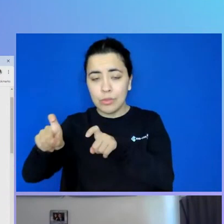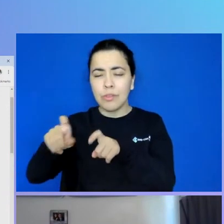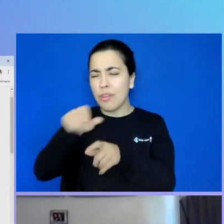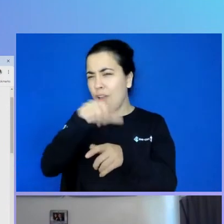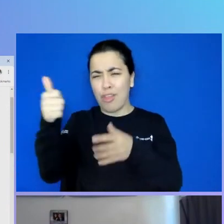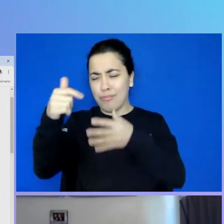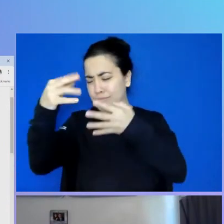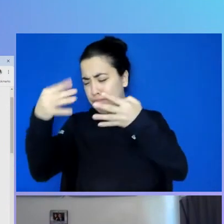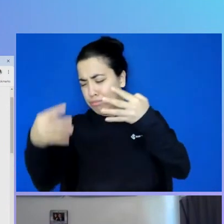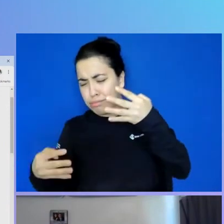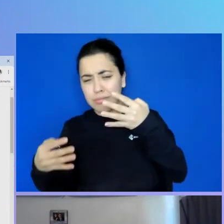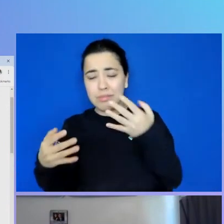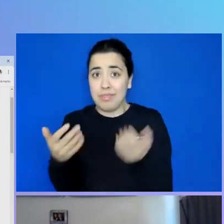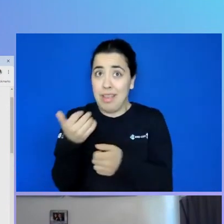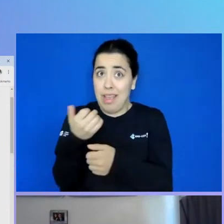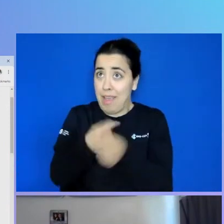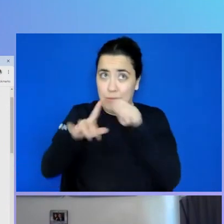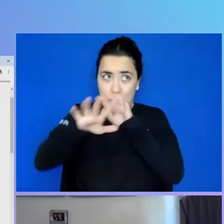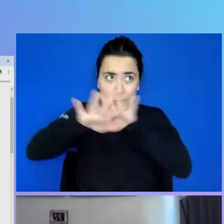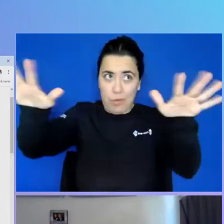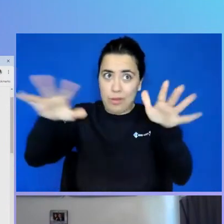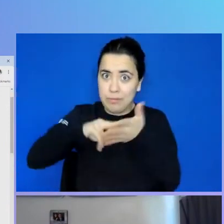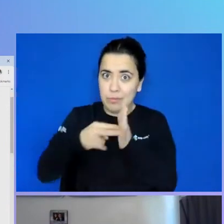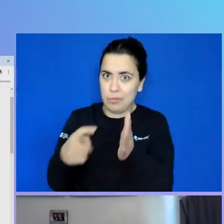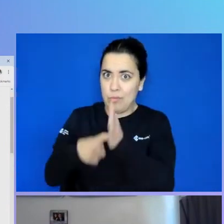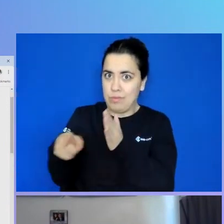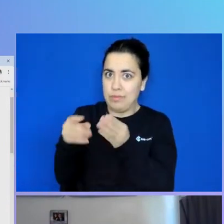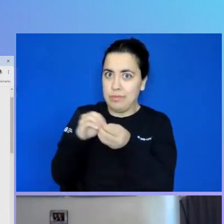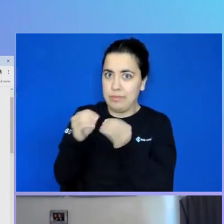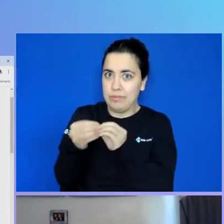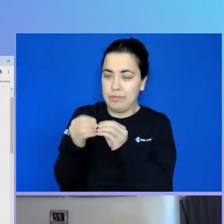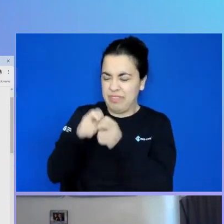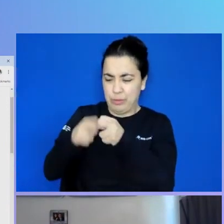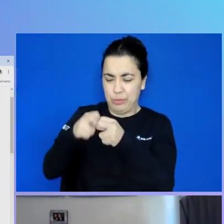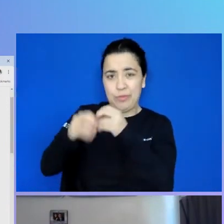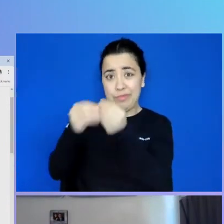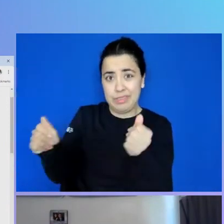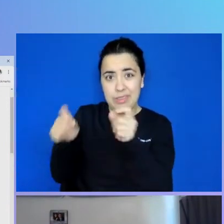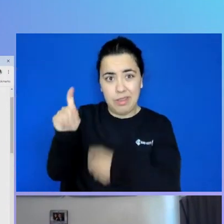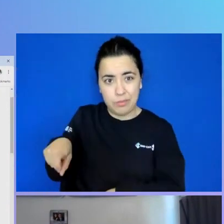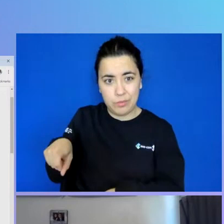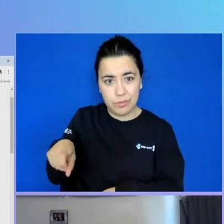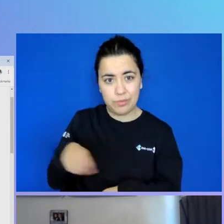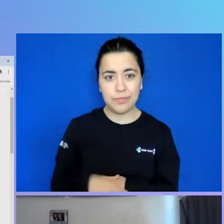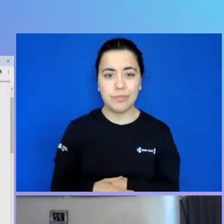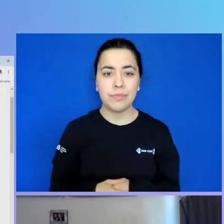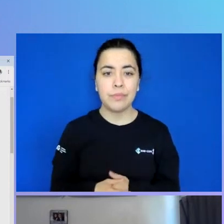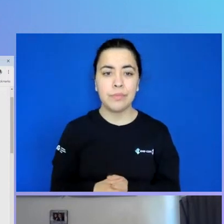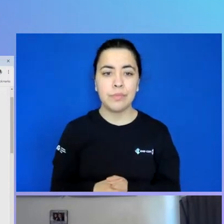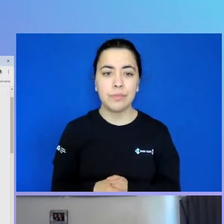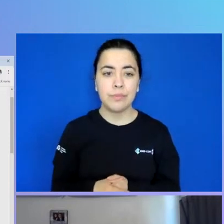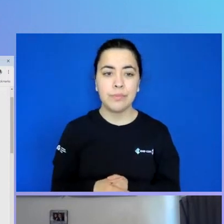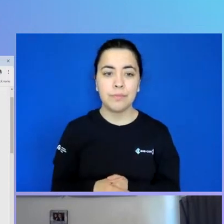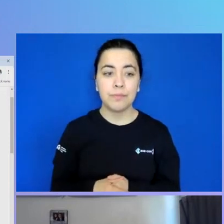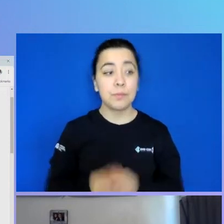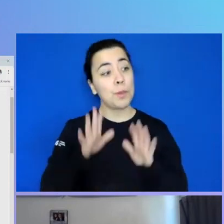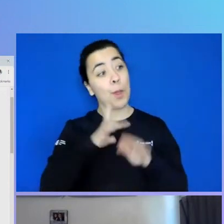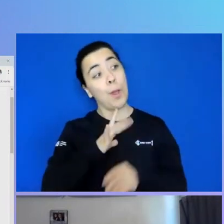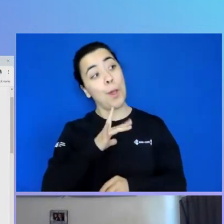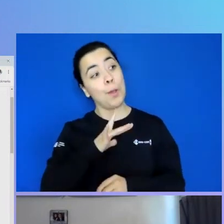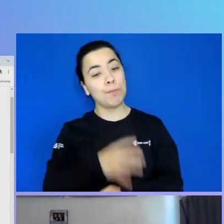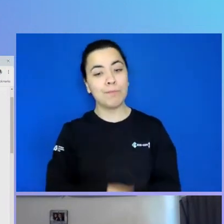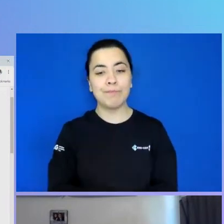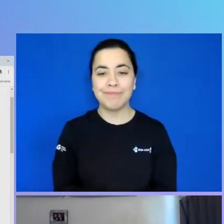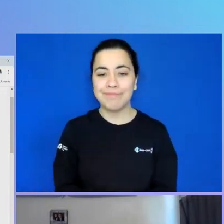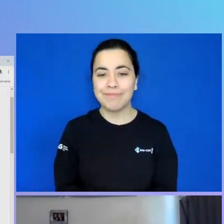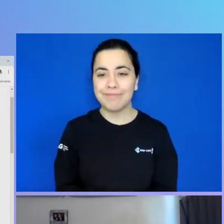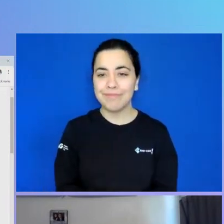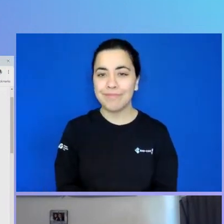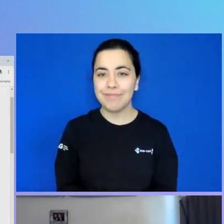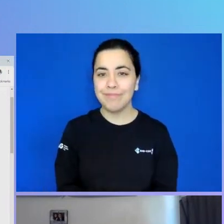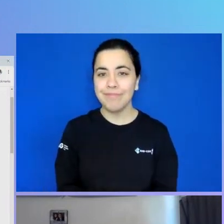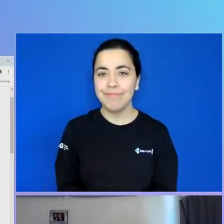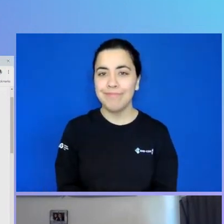including code examples of how to fix this issue. Awesome.